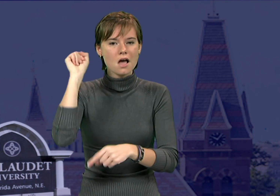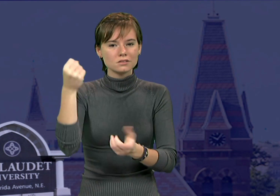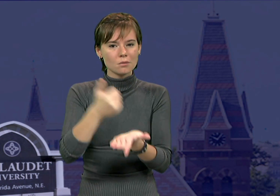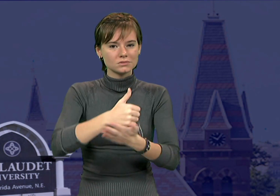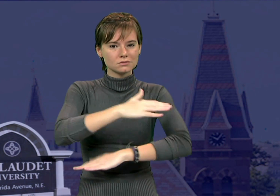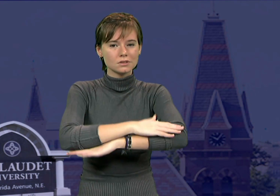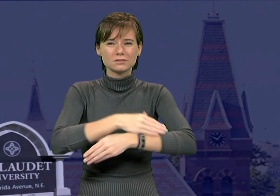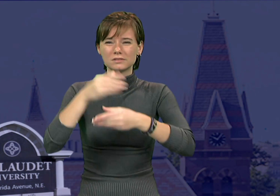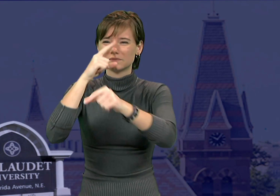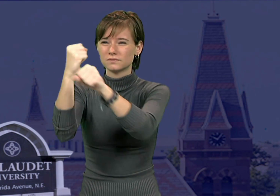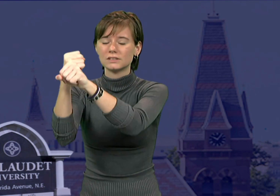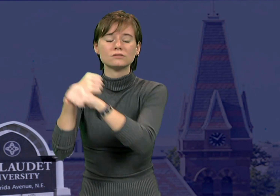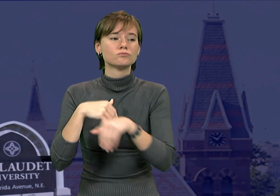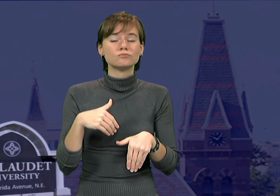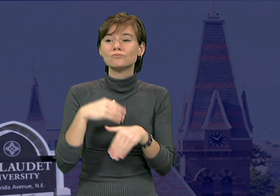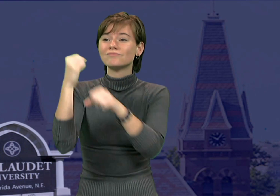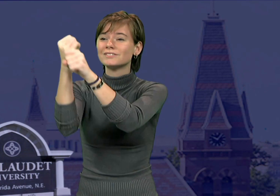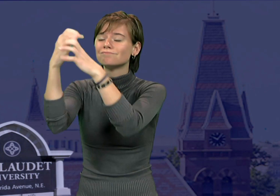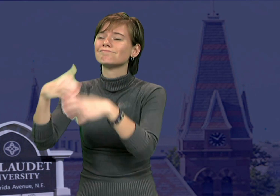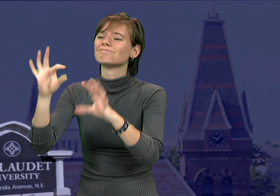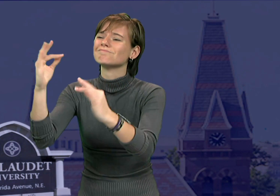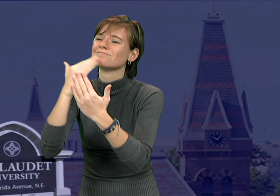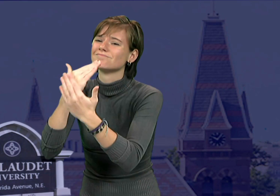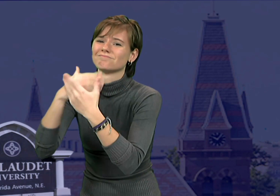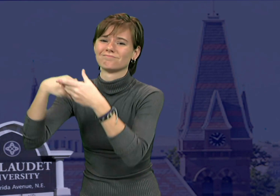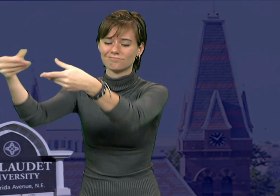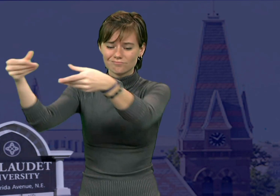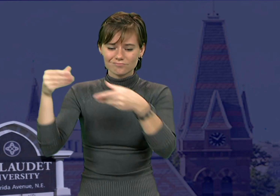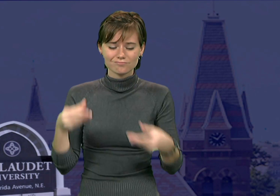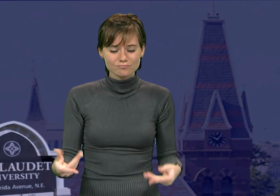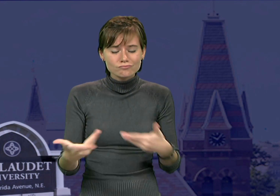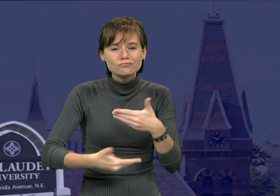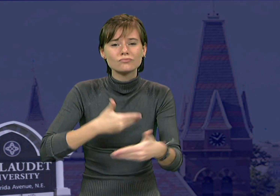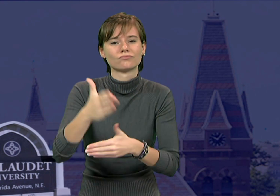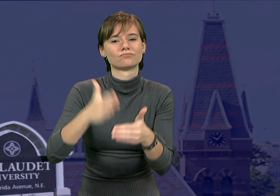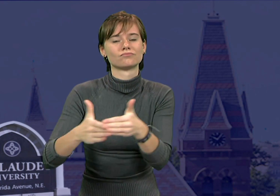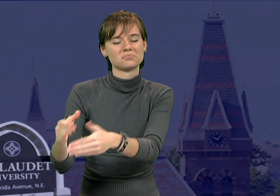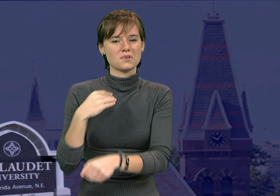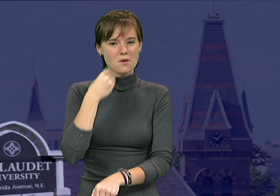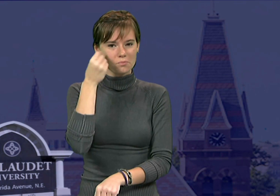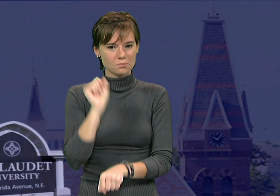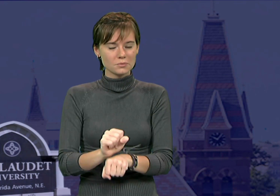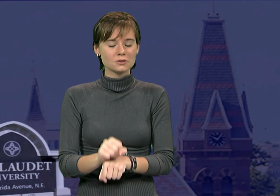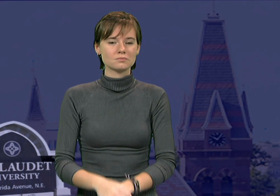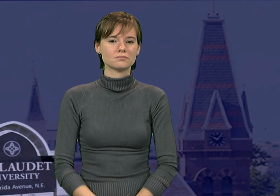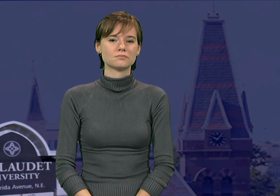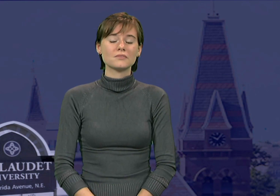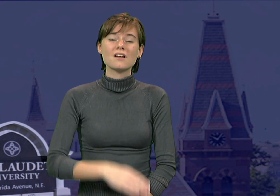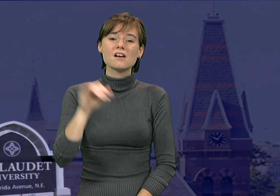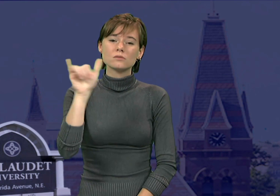I go to Gallaudet's help desk to fix it so I can go on finishing my homework.